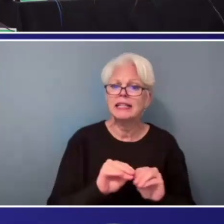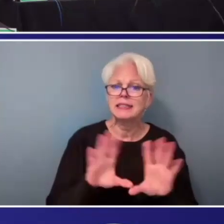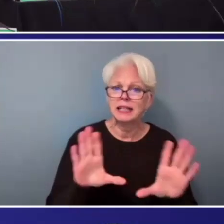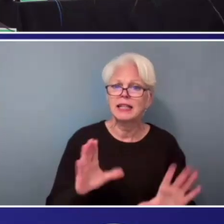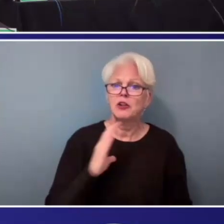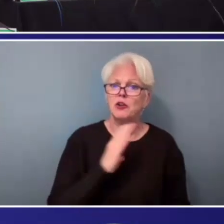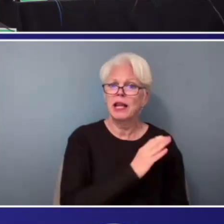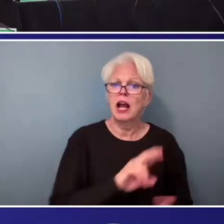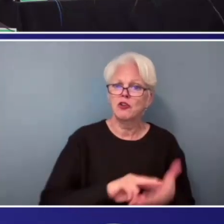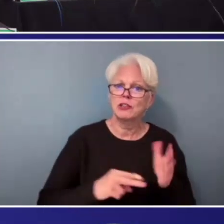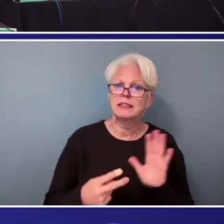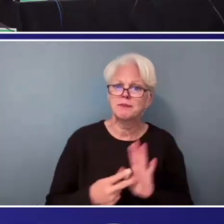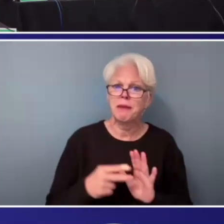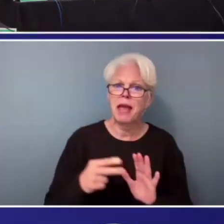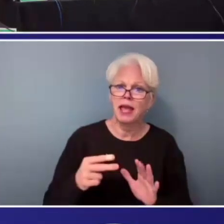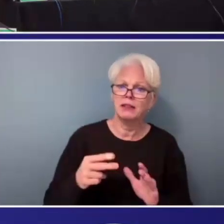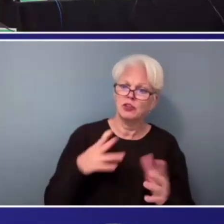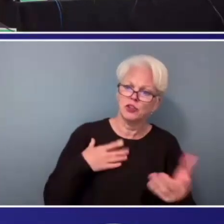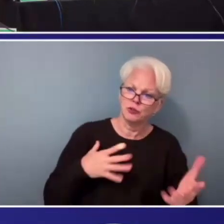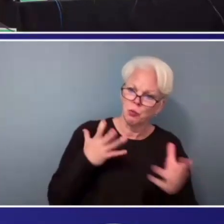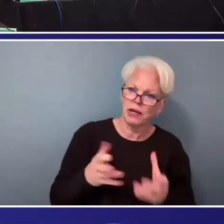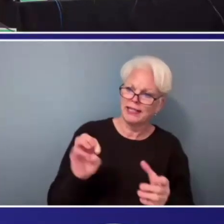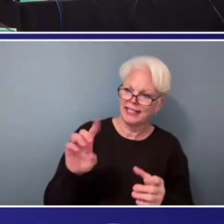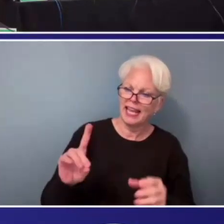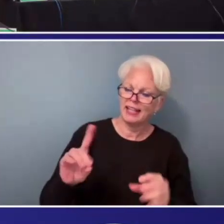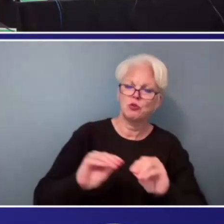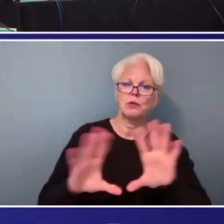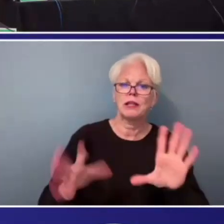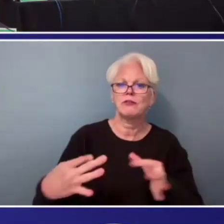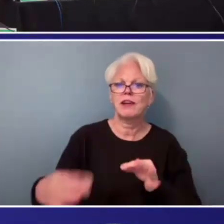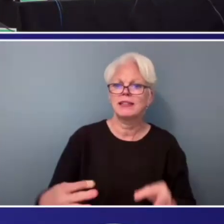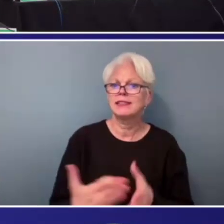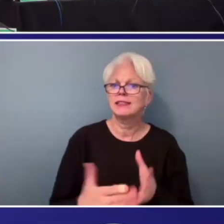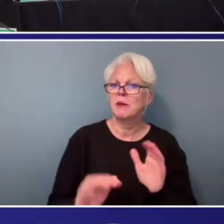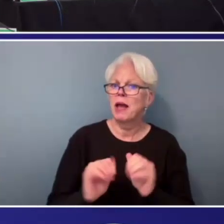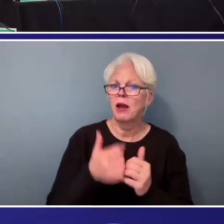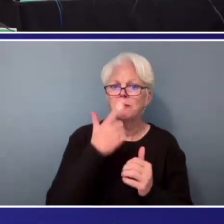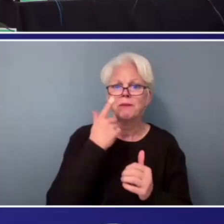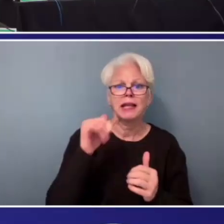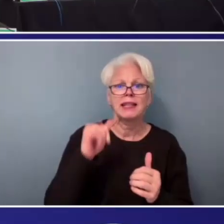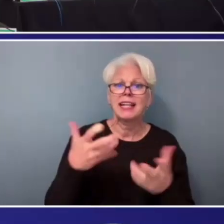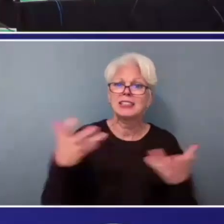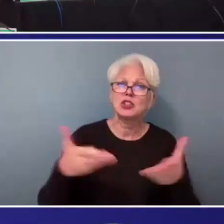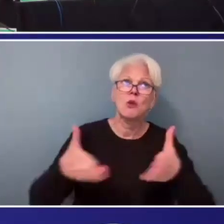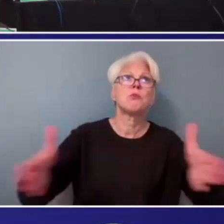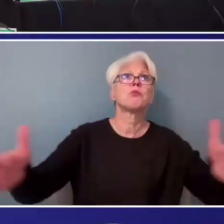the Department to, to clarify the definition somehow, because that is so broad that every school would be choosing